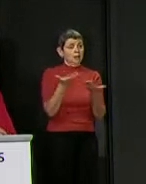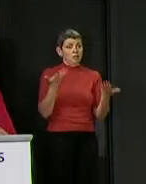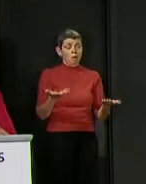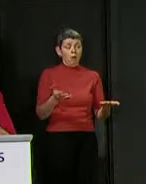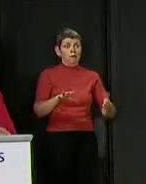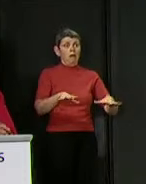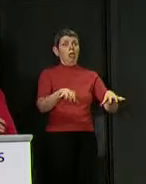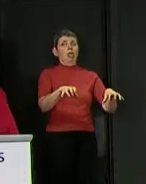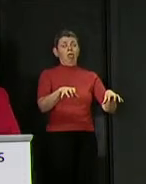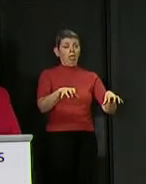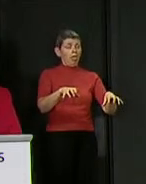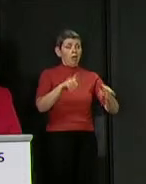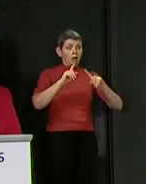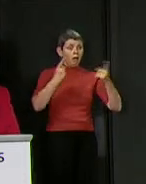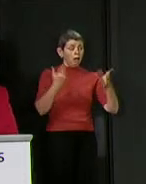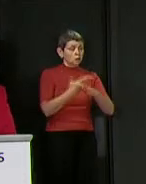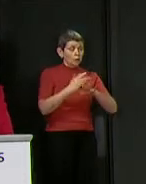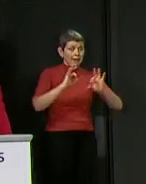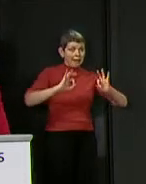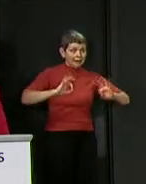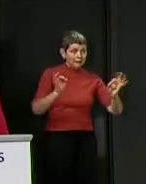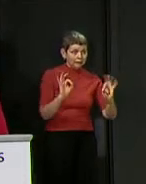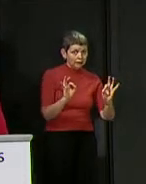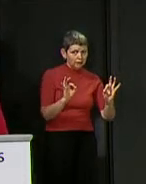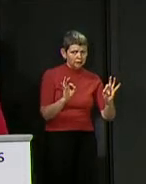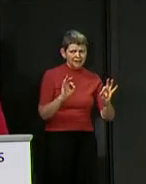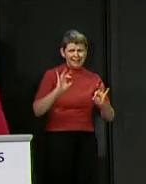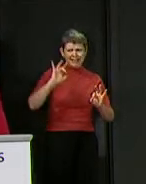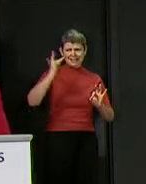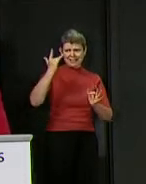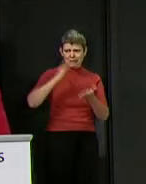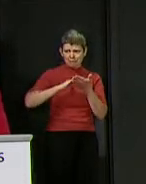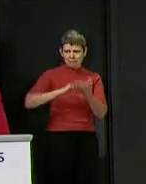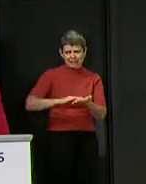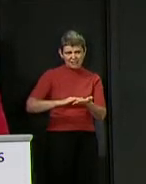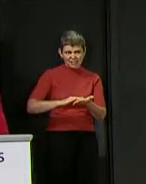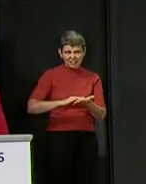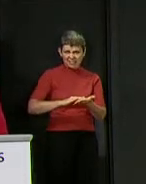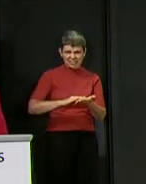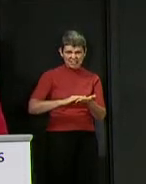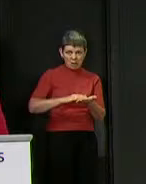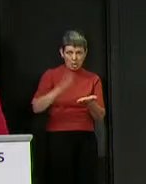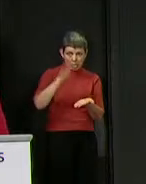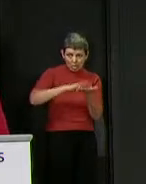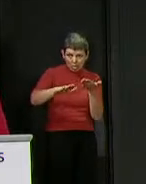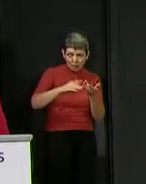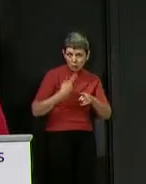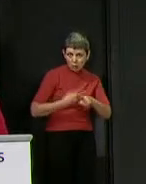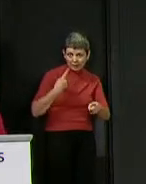are you concerned that £10 million won't go very far or last very long? And can you